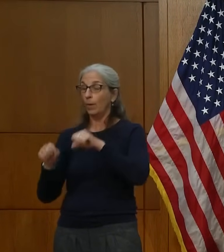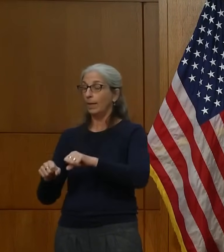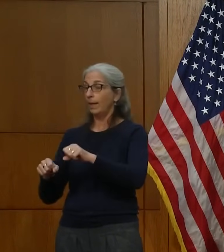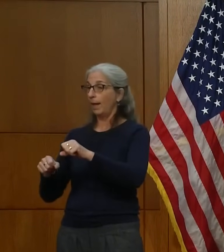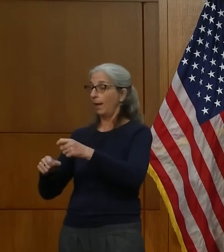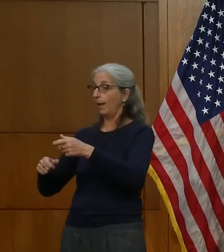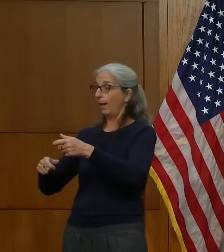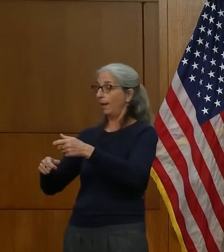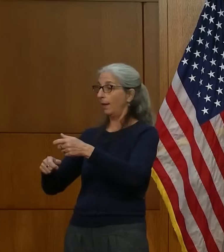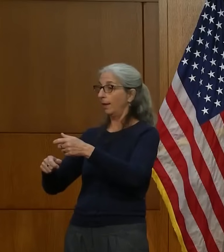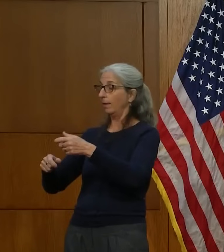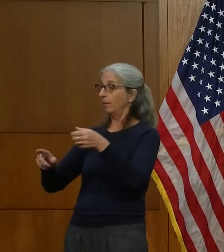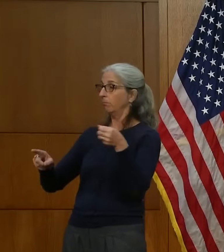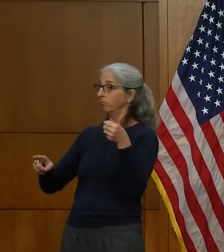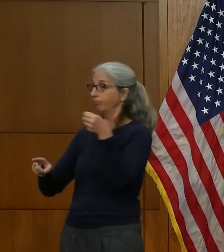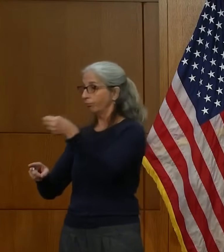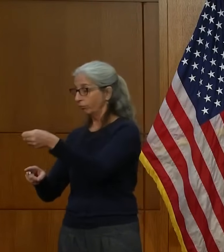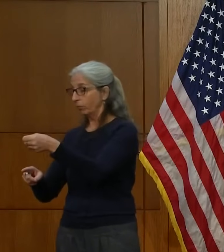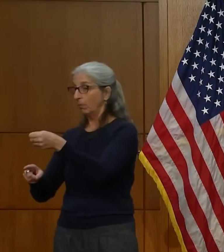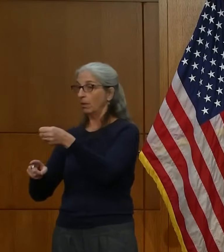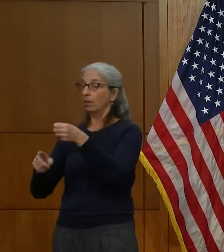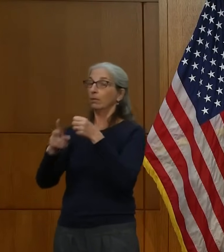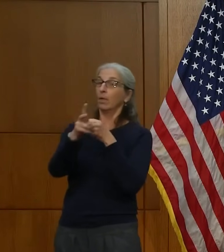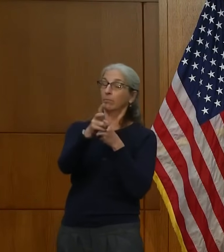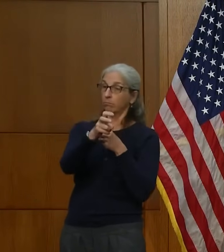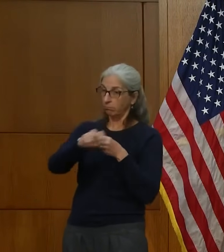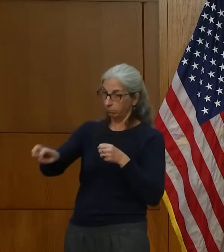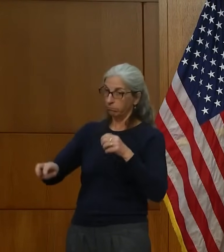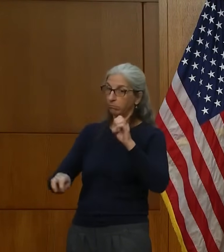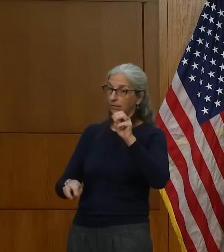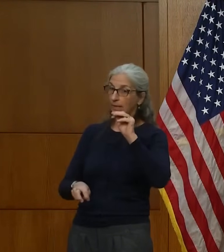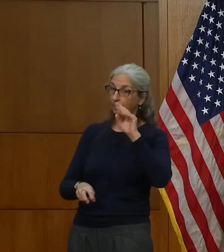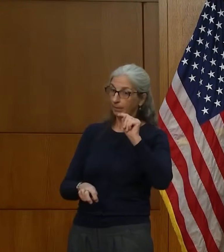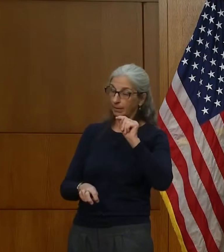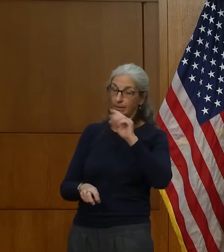THERE'S THE MAIN OPTIONS IS TOE. LOOK AT, UM. REPURPOSE NG